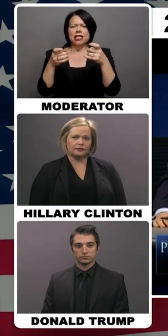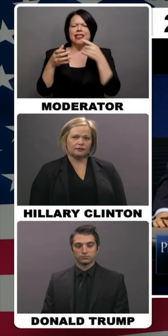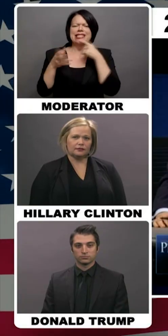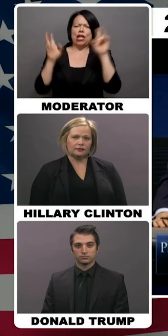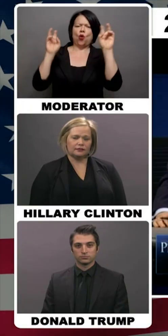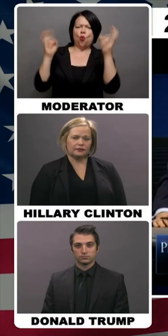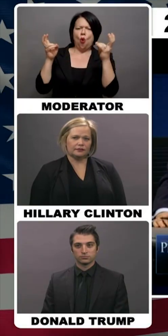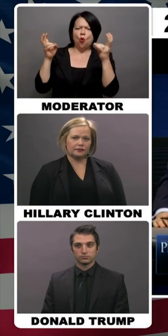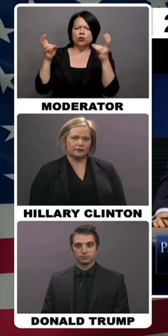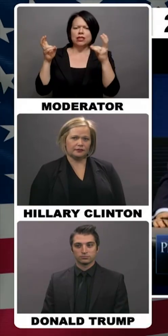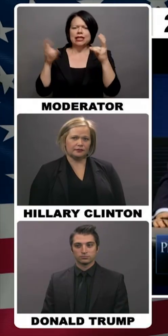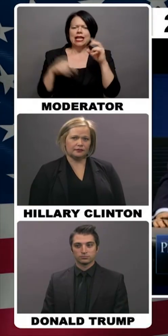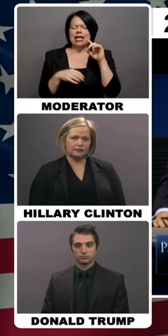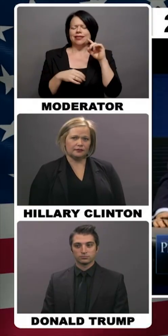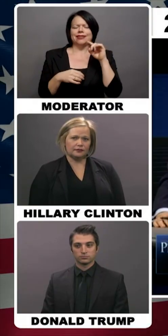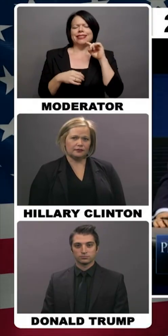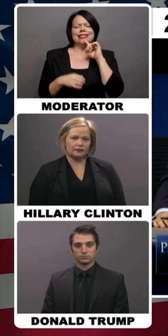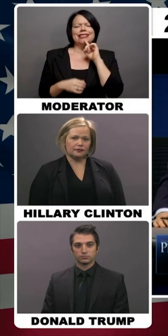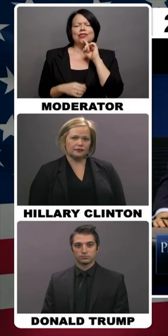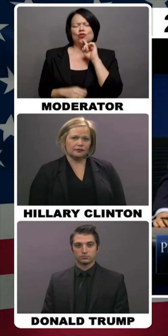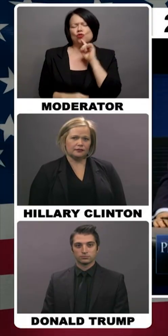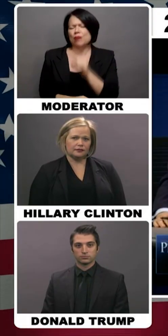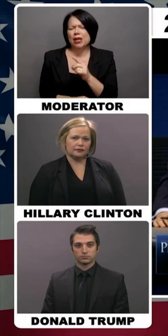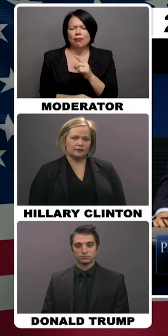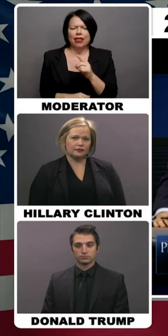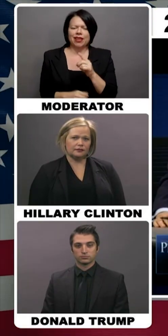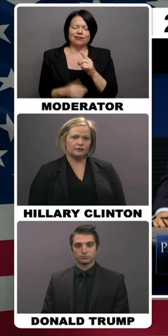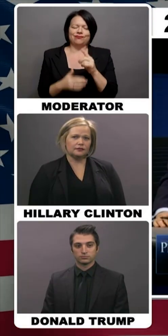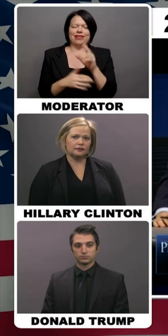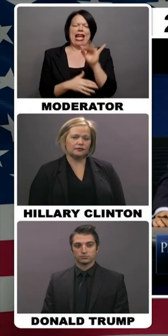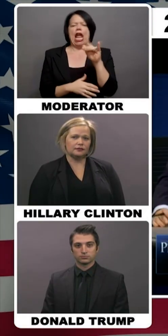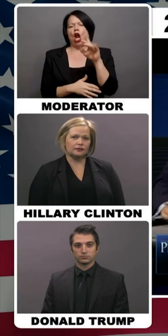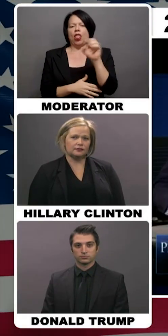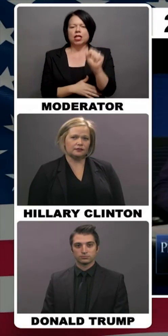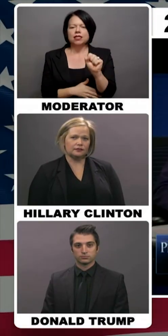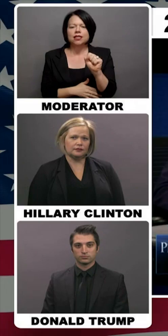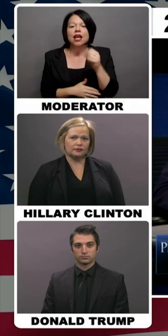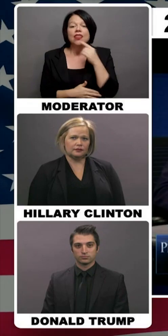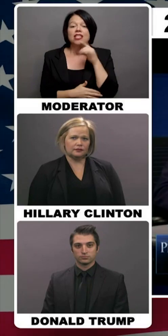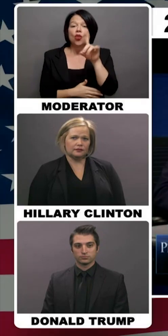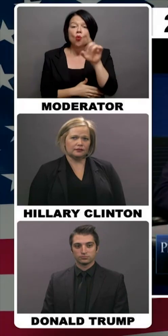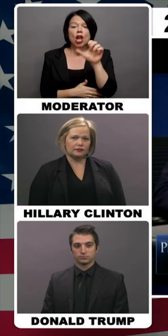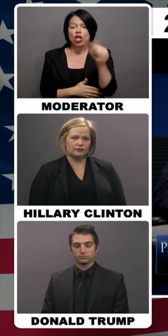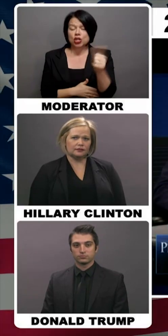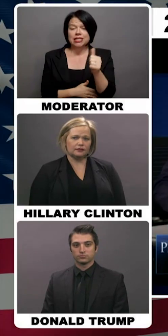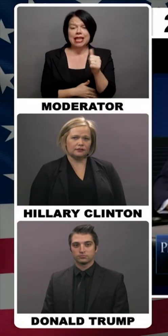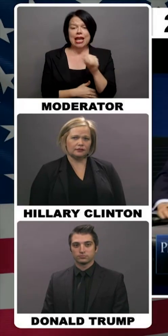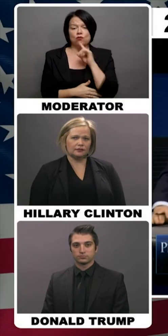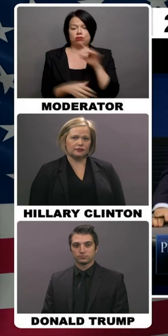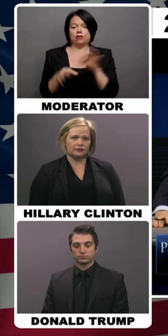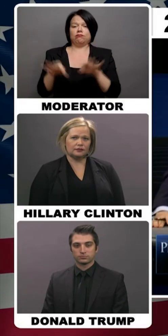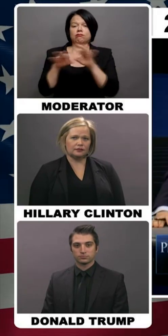extremely careless, the FBI said that there were 110 classified emails that were exchanged, eight of which were top secret,